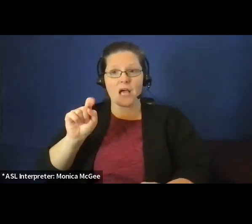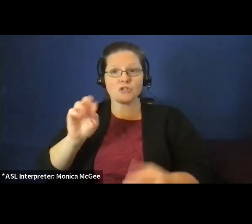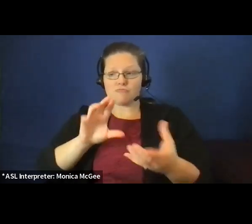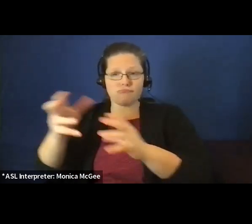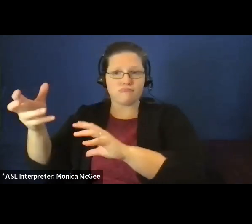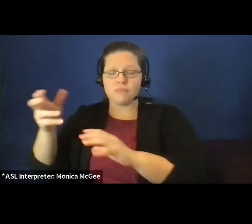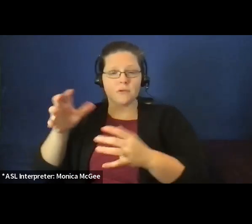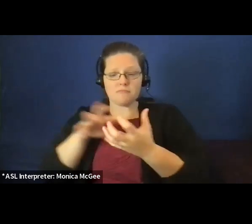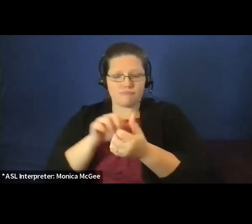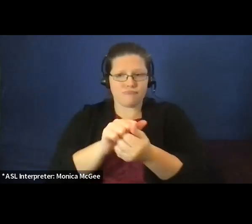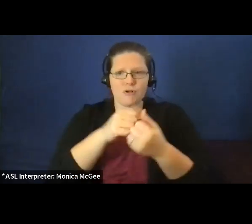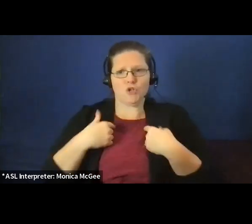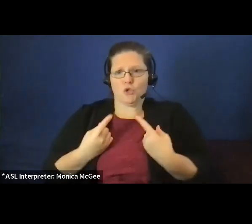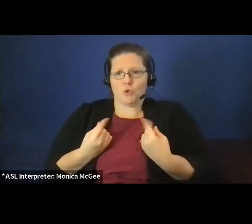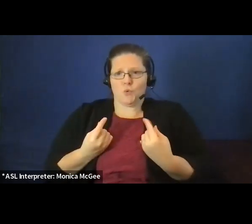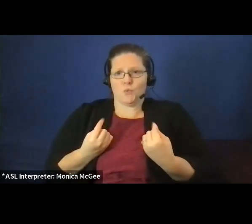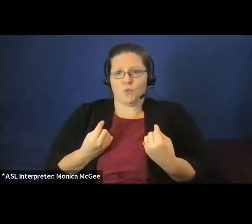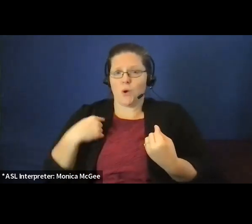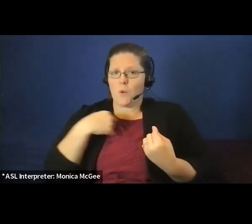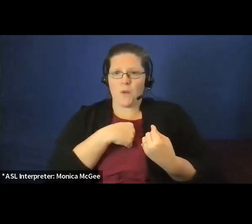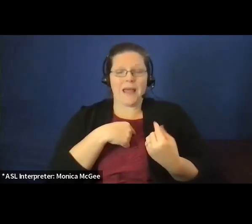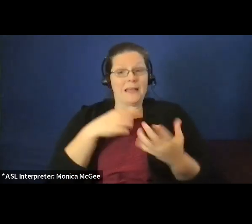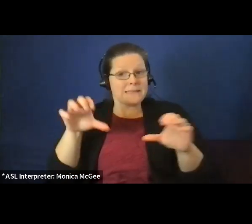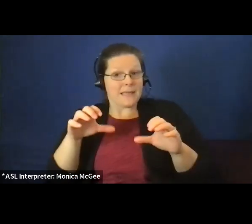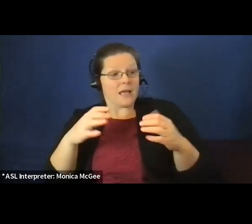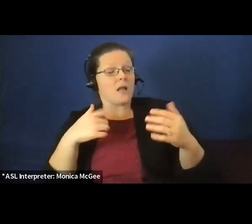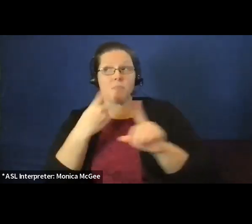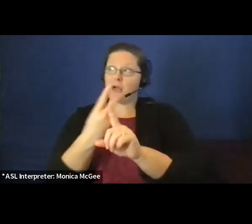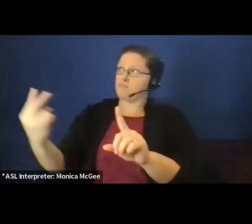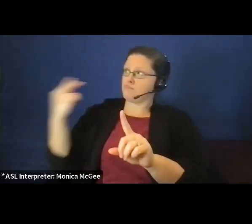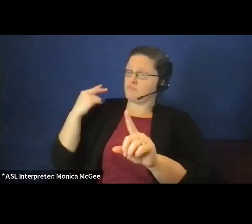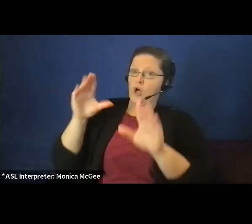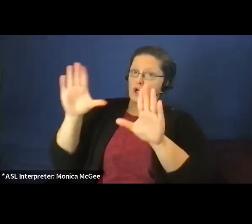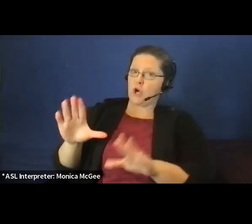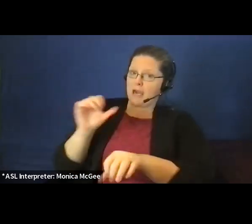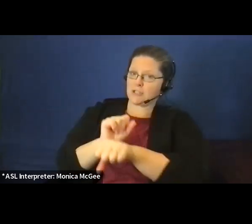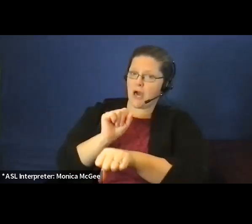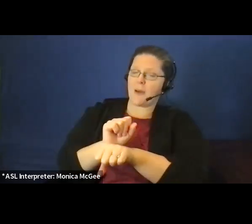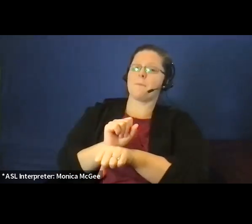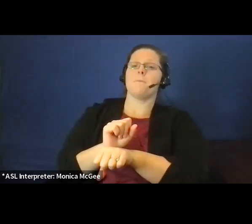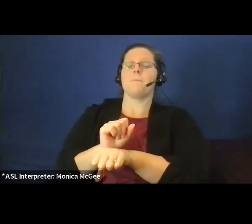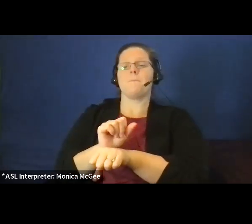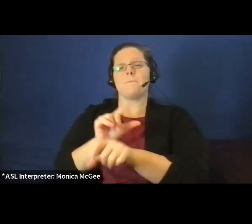And then I knew what the SIL did because I worked at a SIL. In this